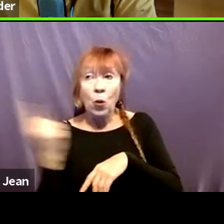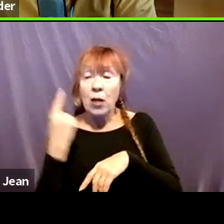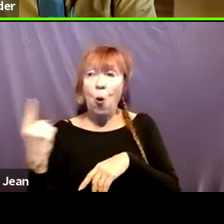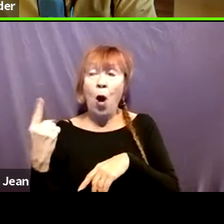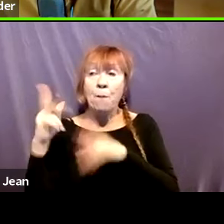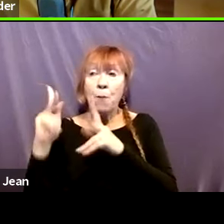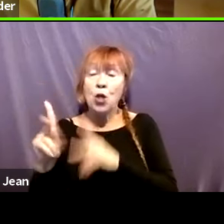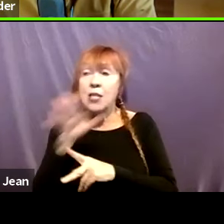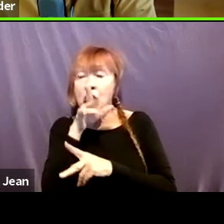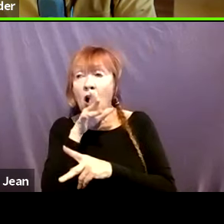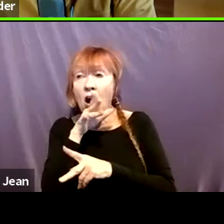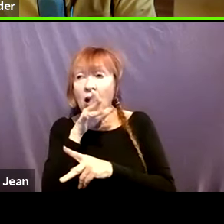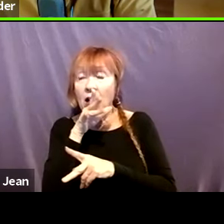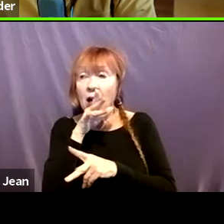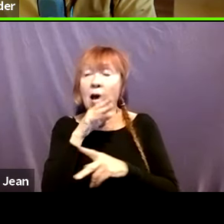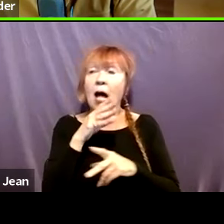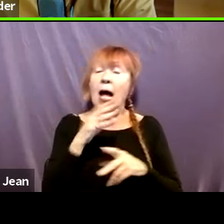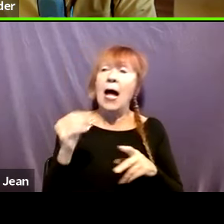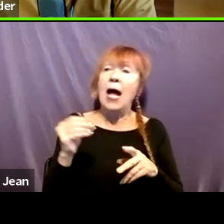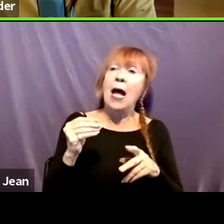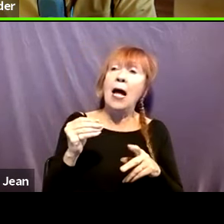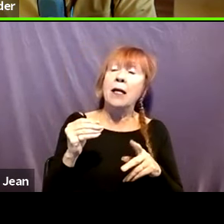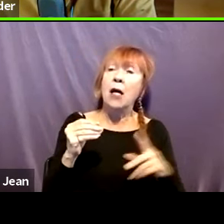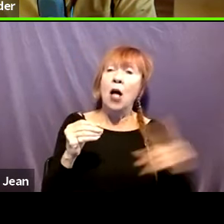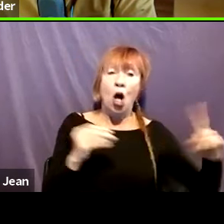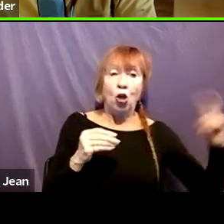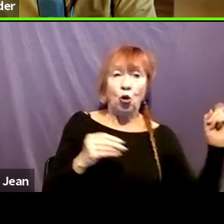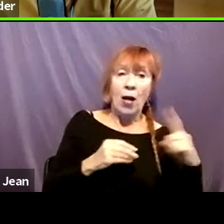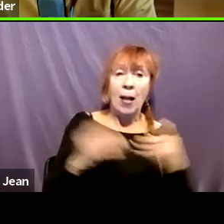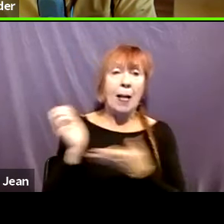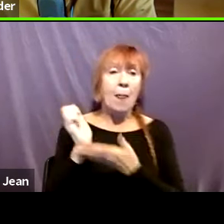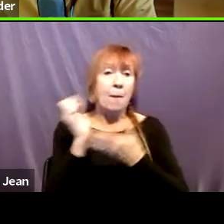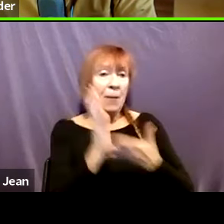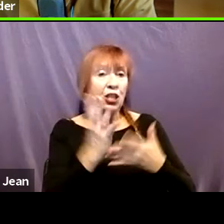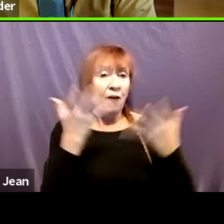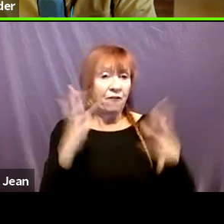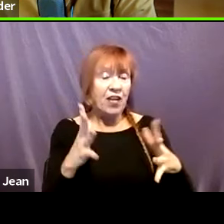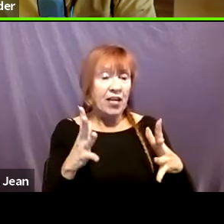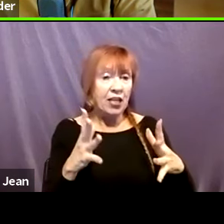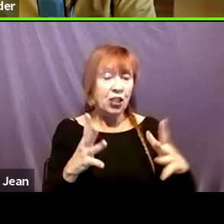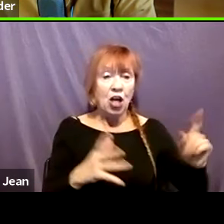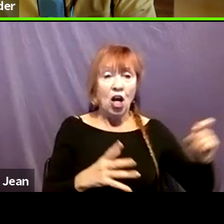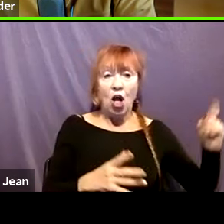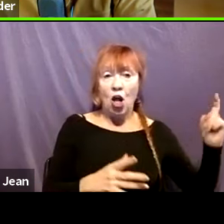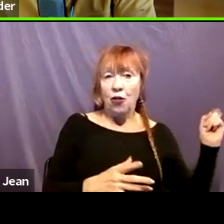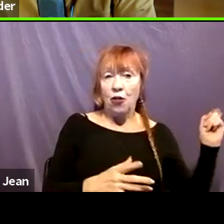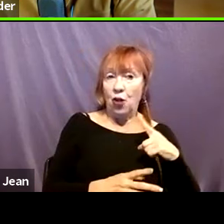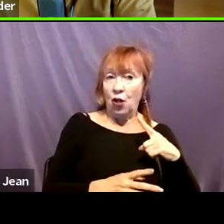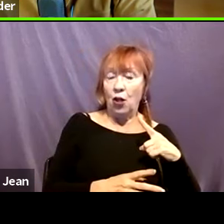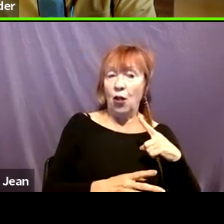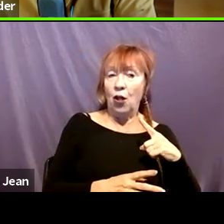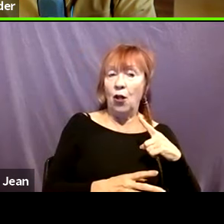"or questions after the pitch, "should they be answered as a team, or can the writers have differing opinions?".